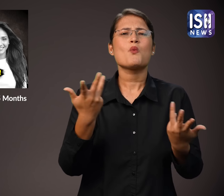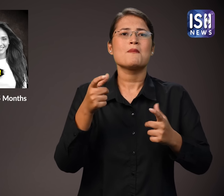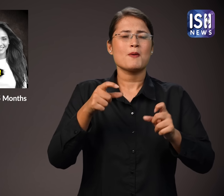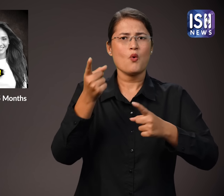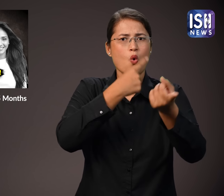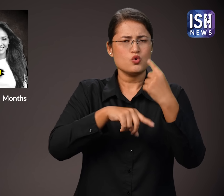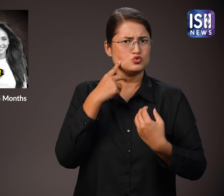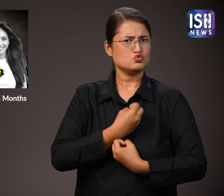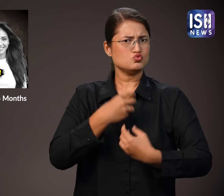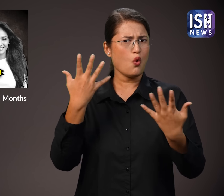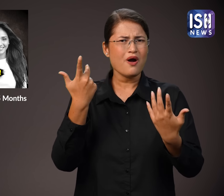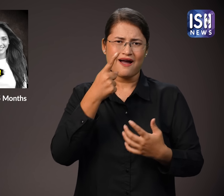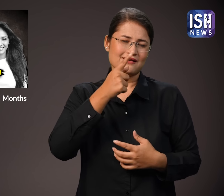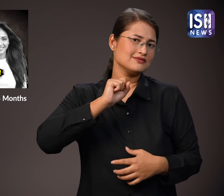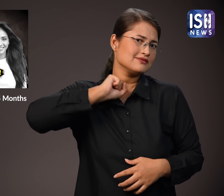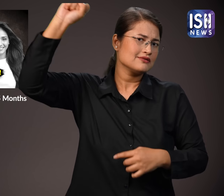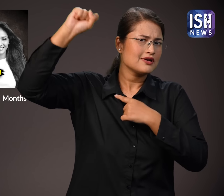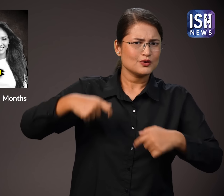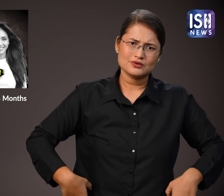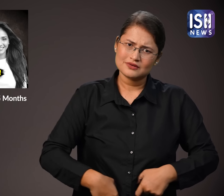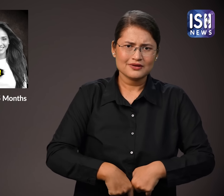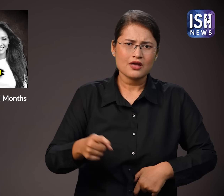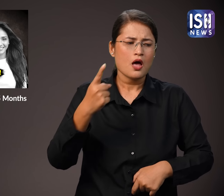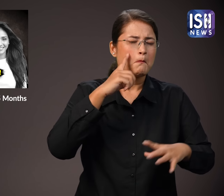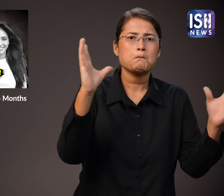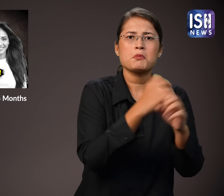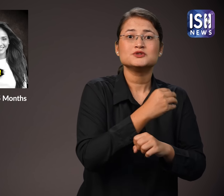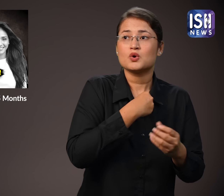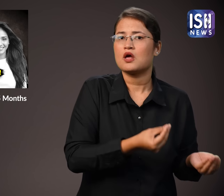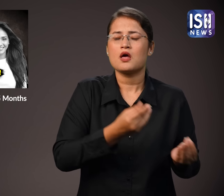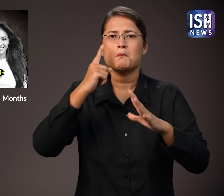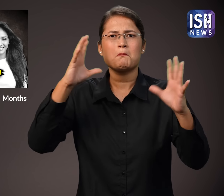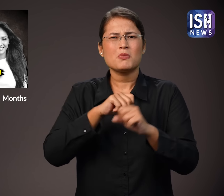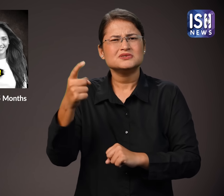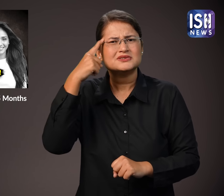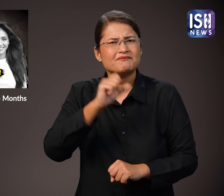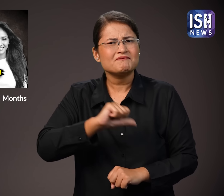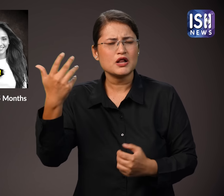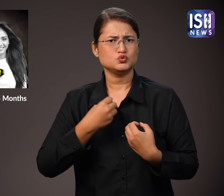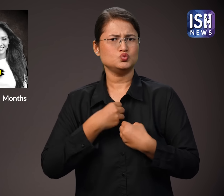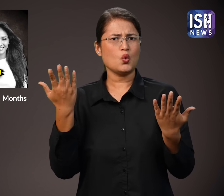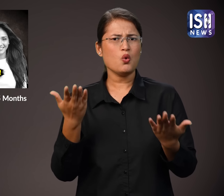The missing belt controversy especially shocked many people, as it was a crucial piece of evidence.